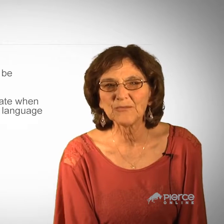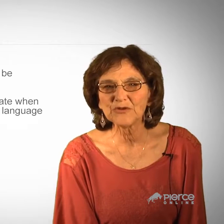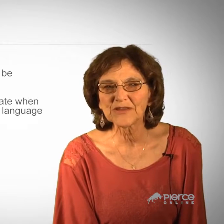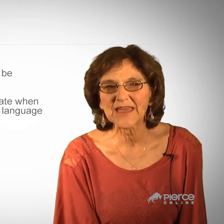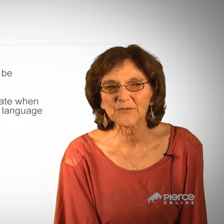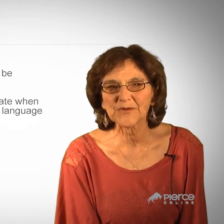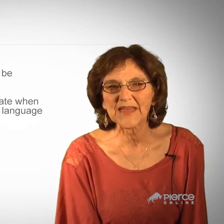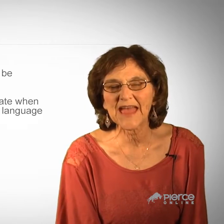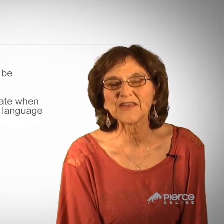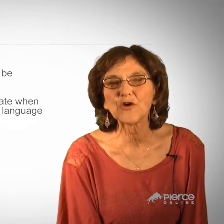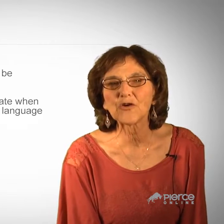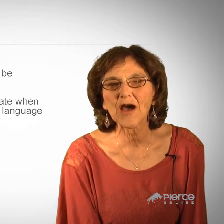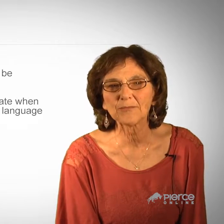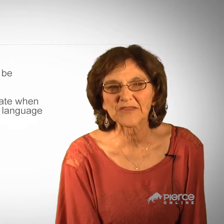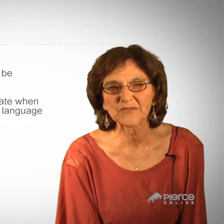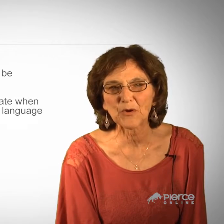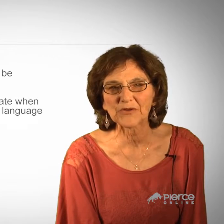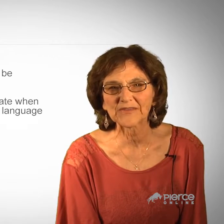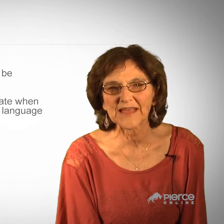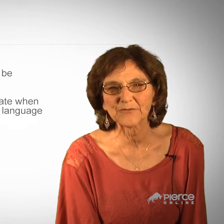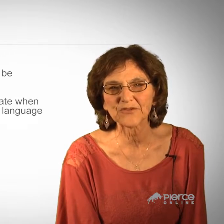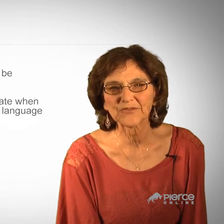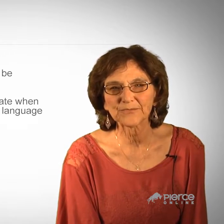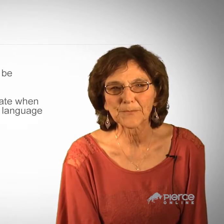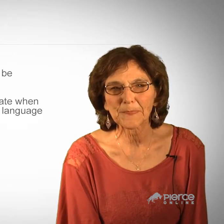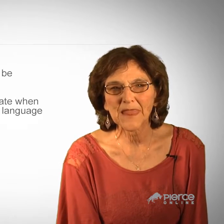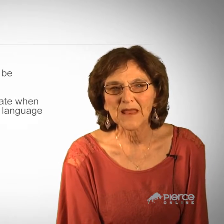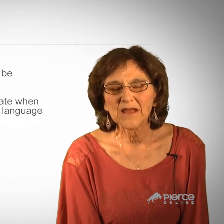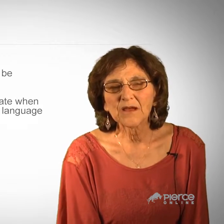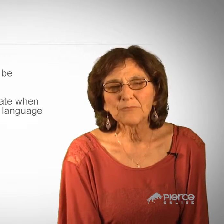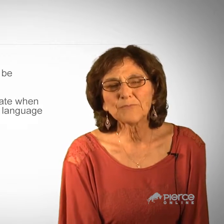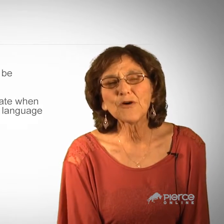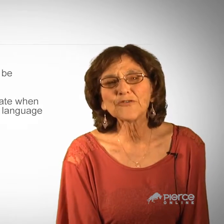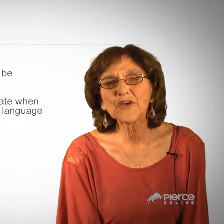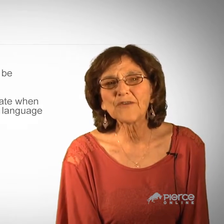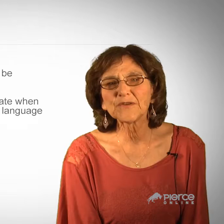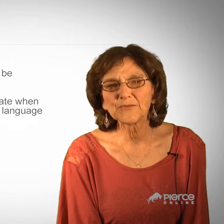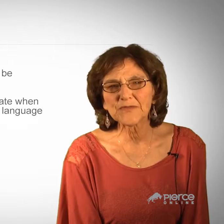communicate when they had no common spoken language. But most often we think